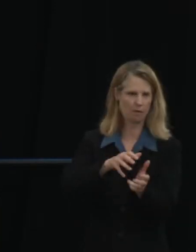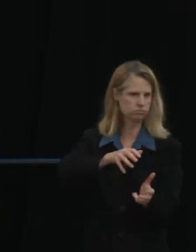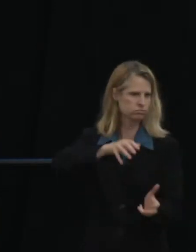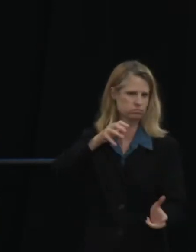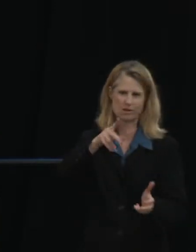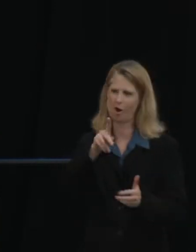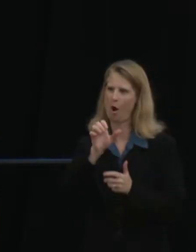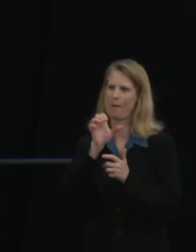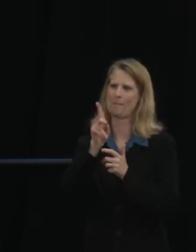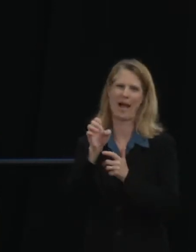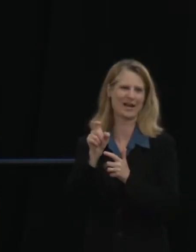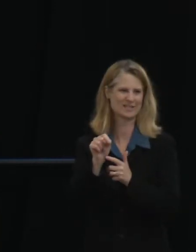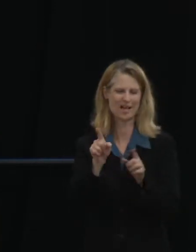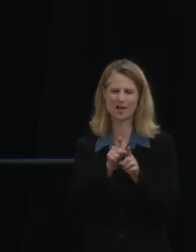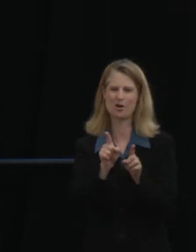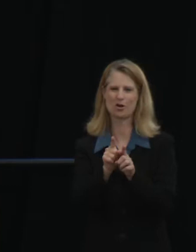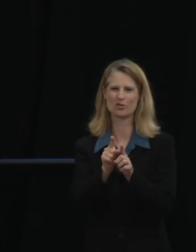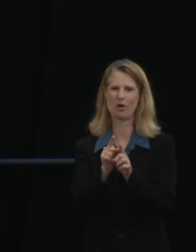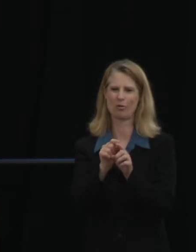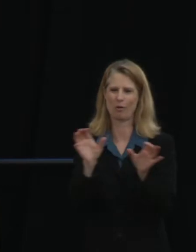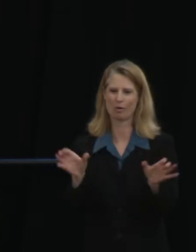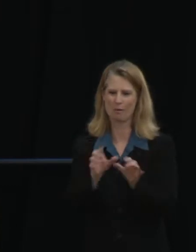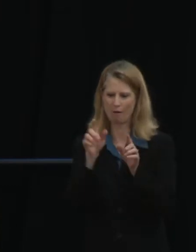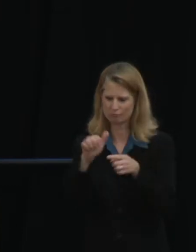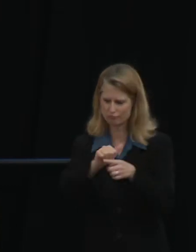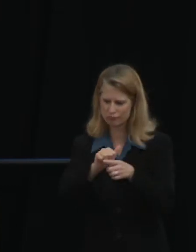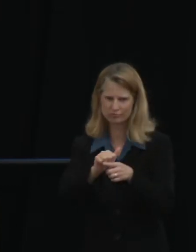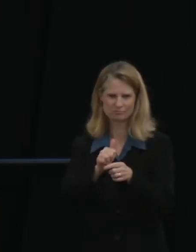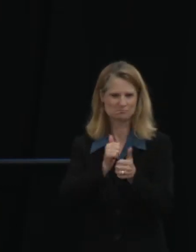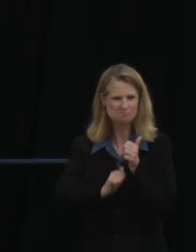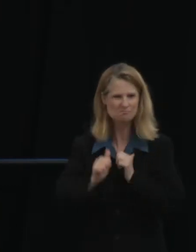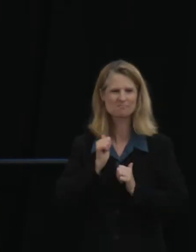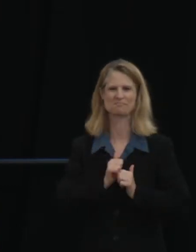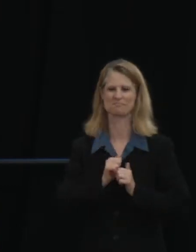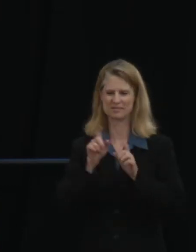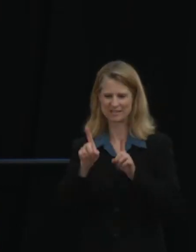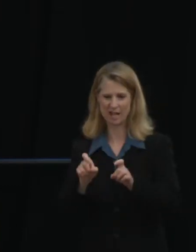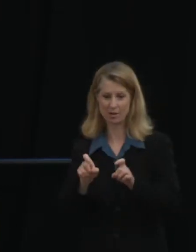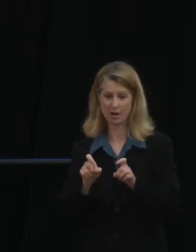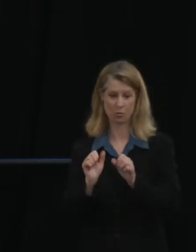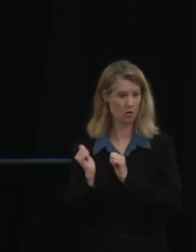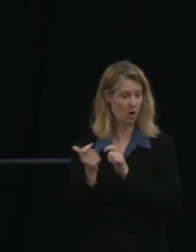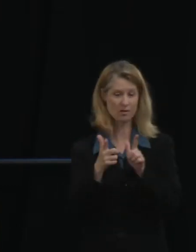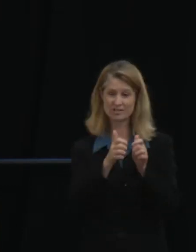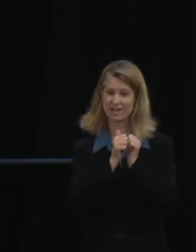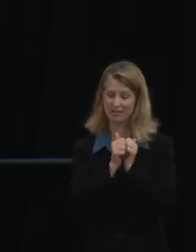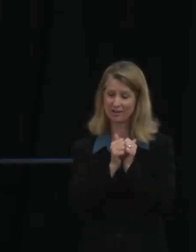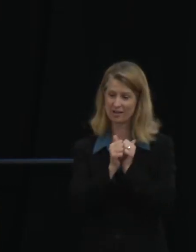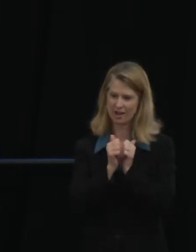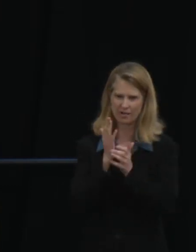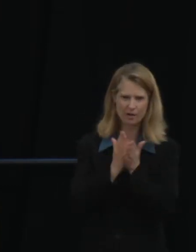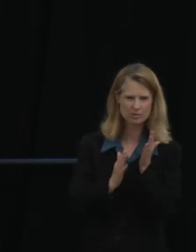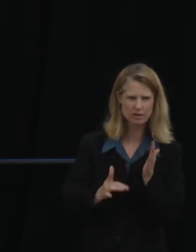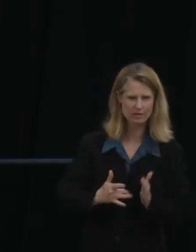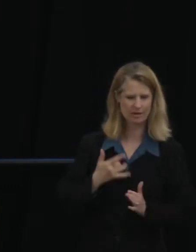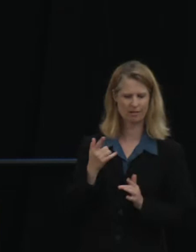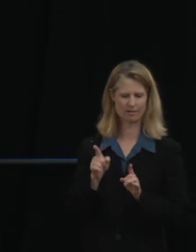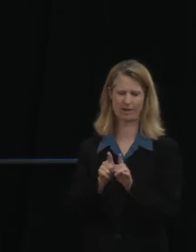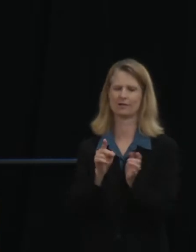and the wilderness of the performance exams. We were in this together, and somewhere, somehow we started to feel like nurses.